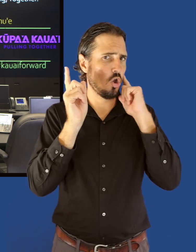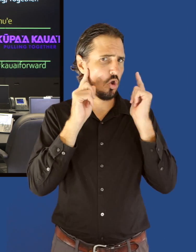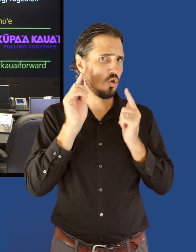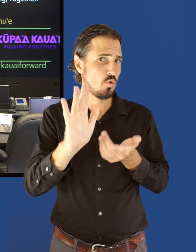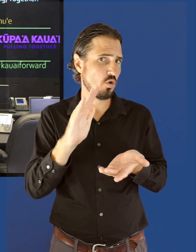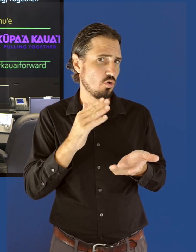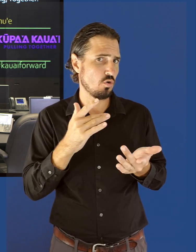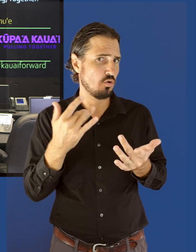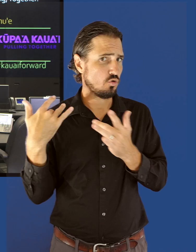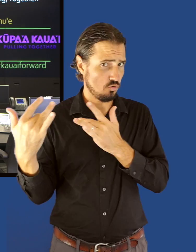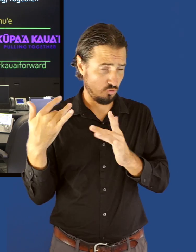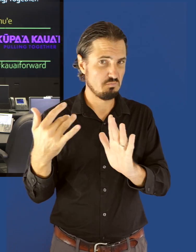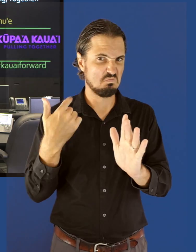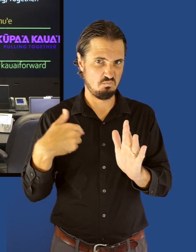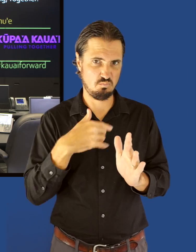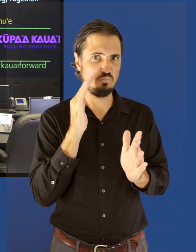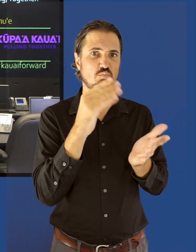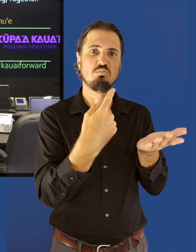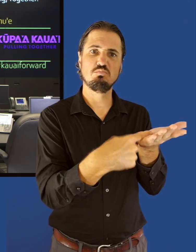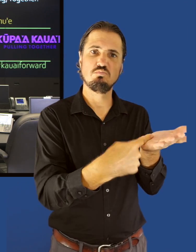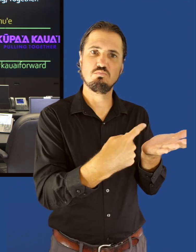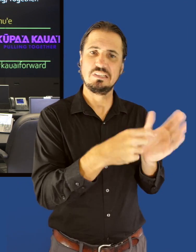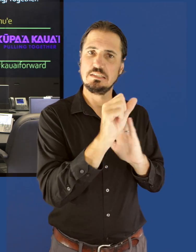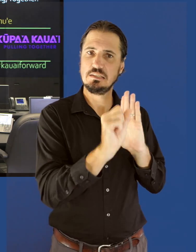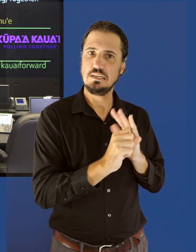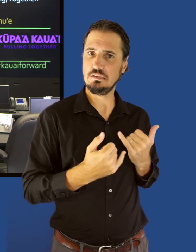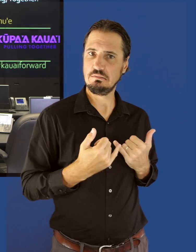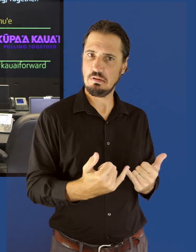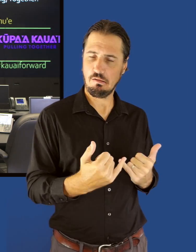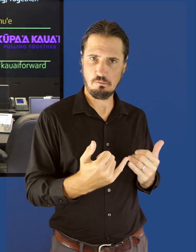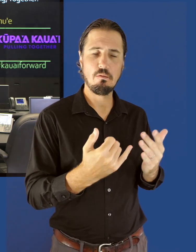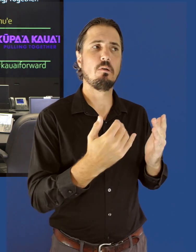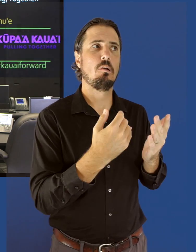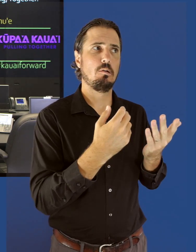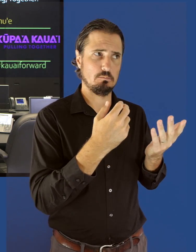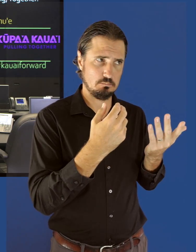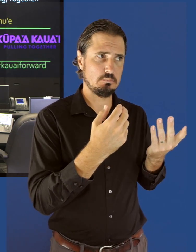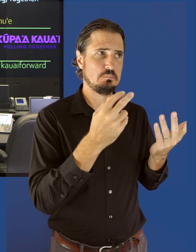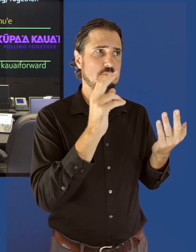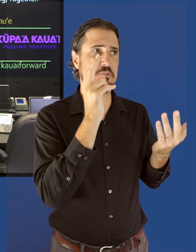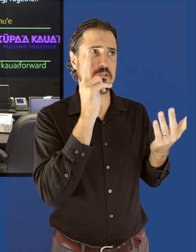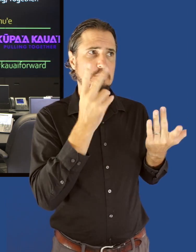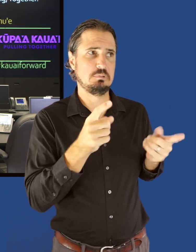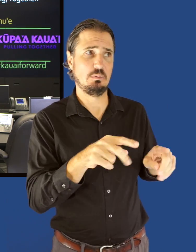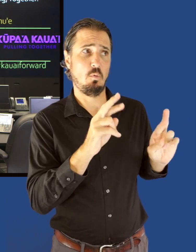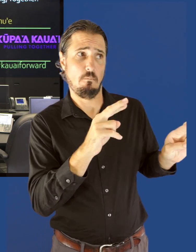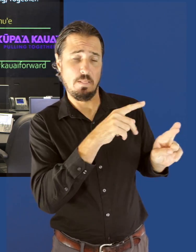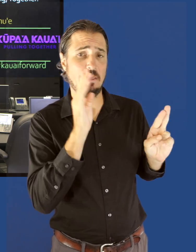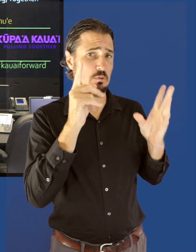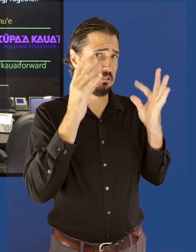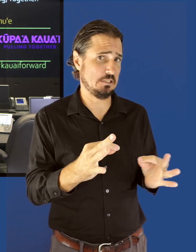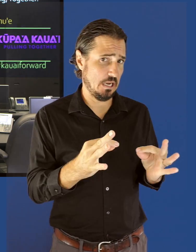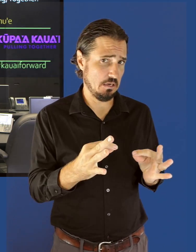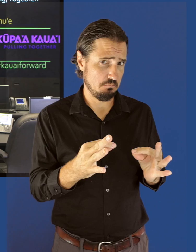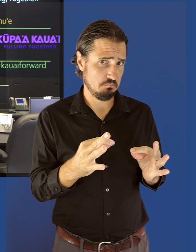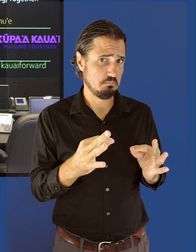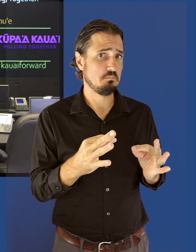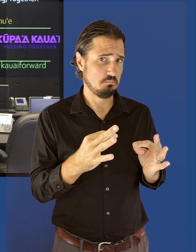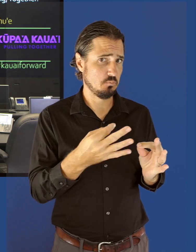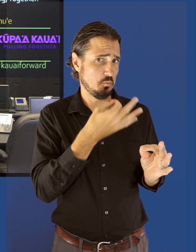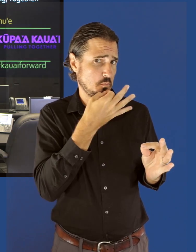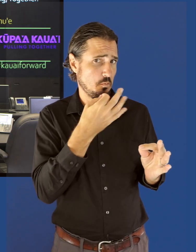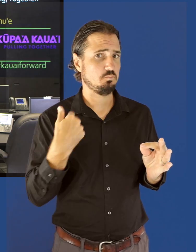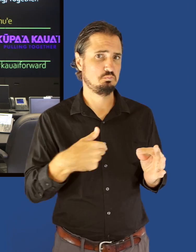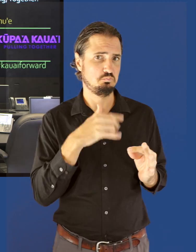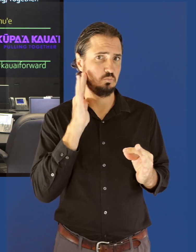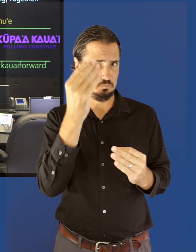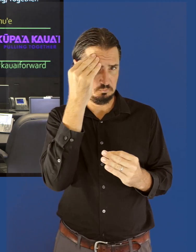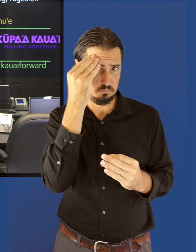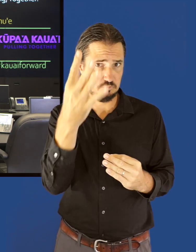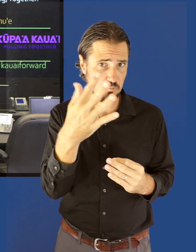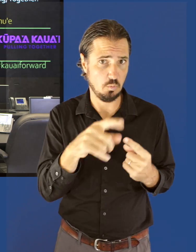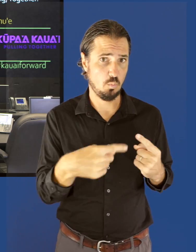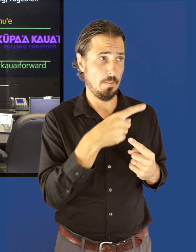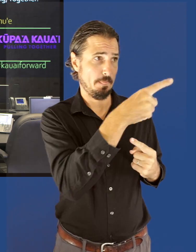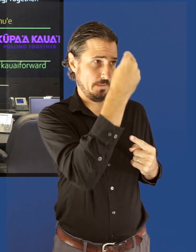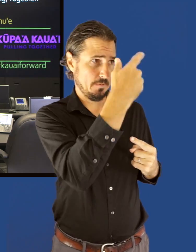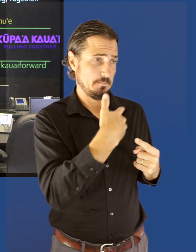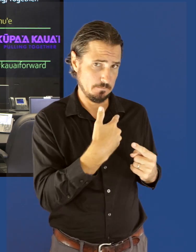are in discussions with state leadership and hopefully they will have a decision soon. We will have more details for you in the coming days.